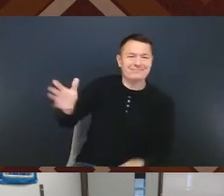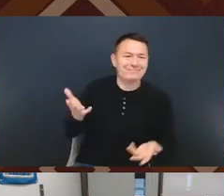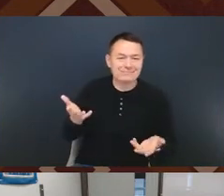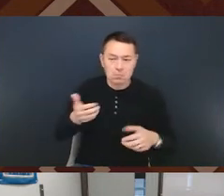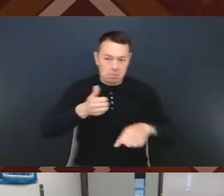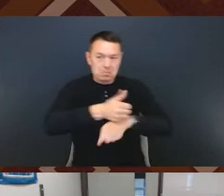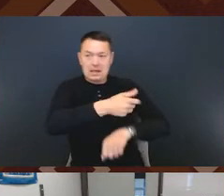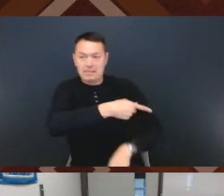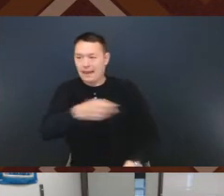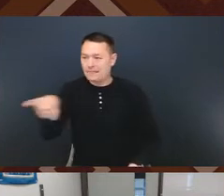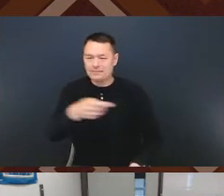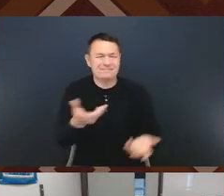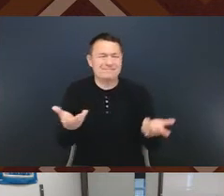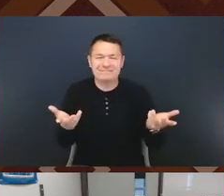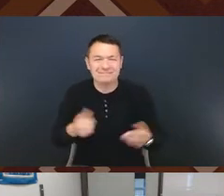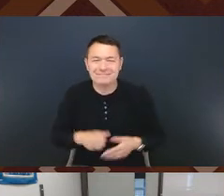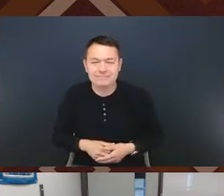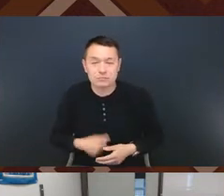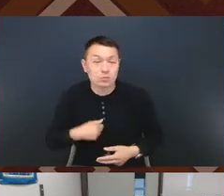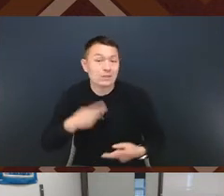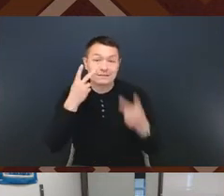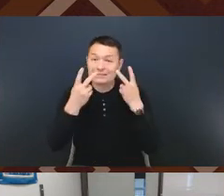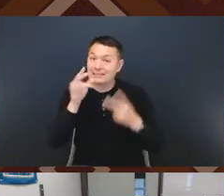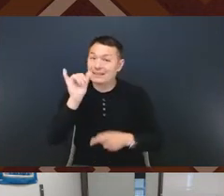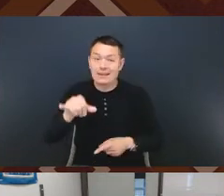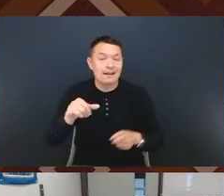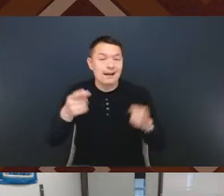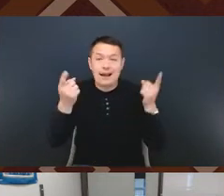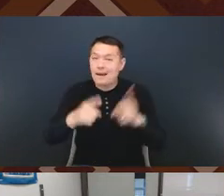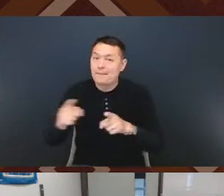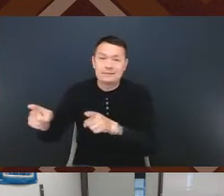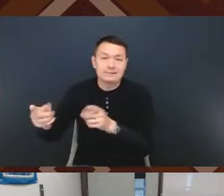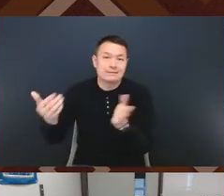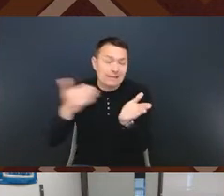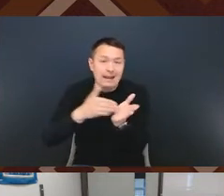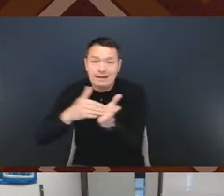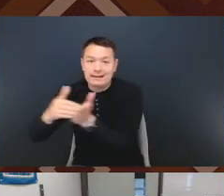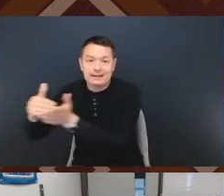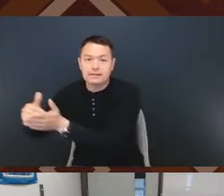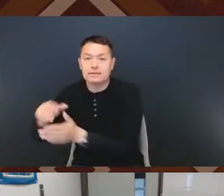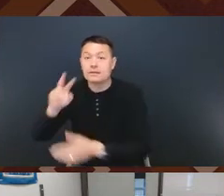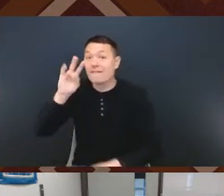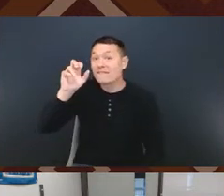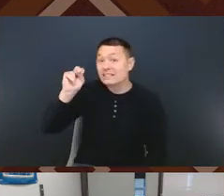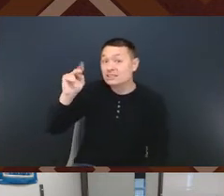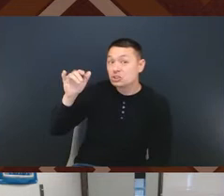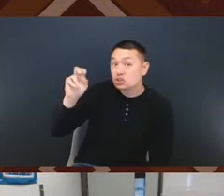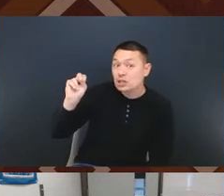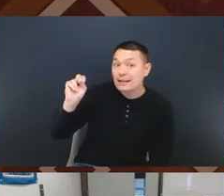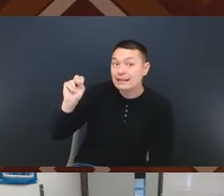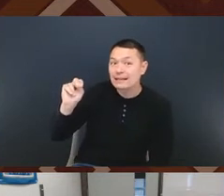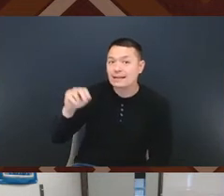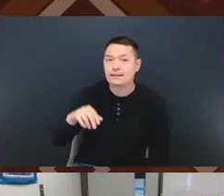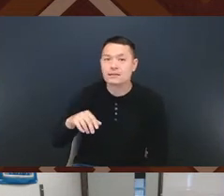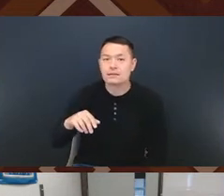Right. I mean, we see so many cases, whether it's, you know, Vincent Chen, the Chinese, a Chinese man